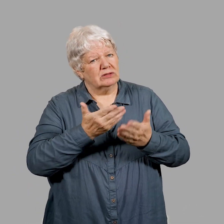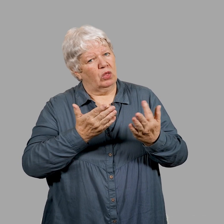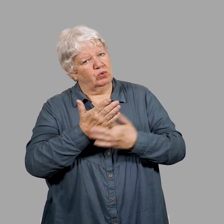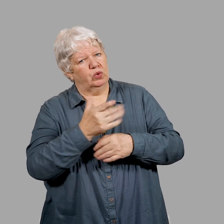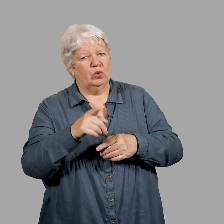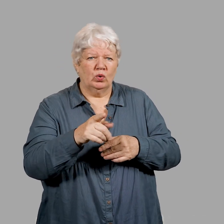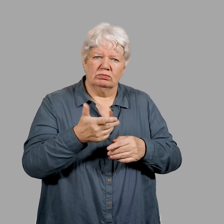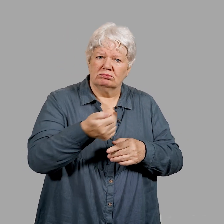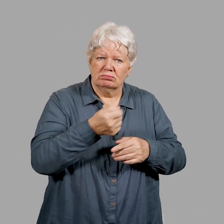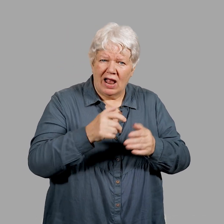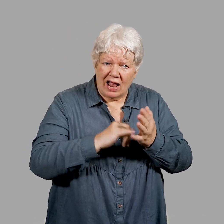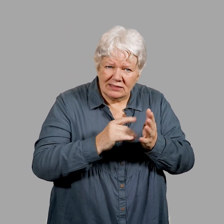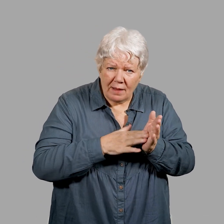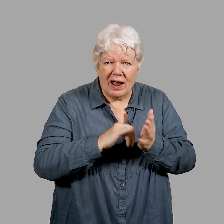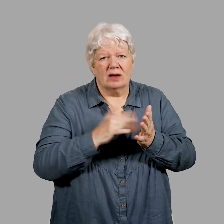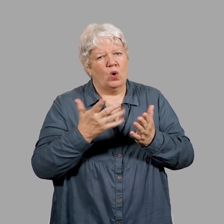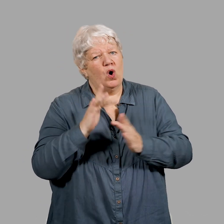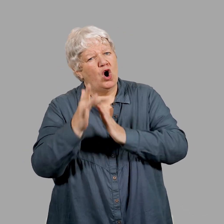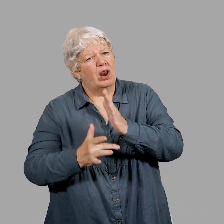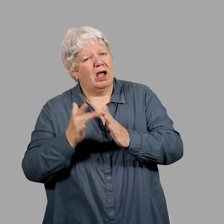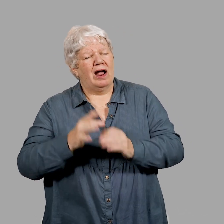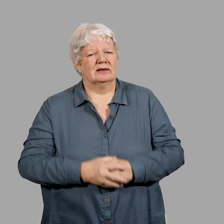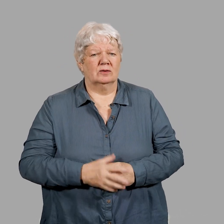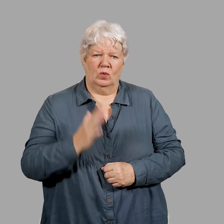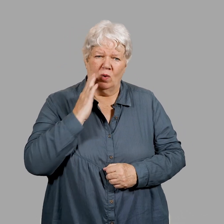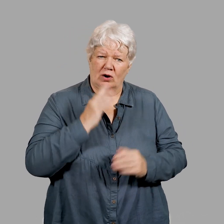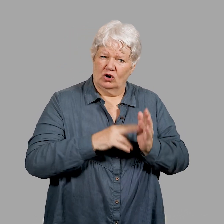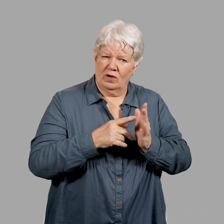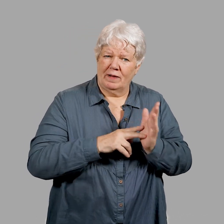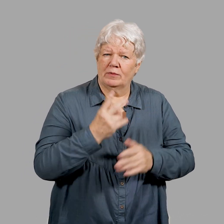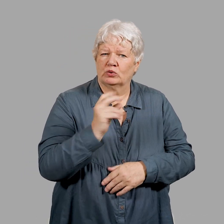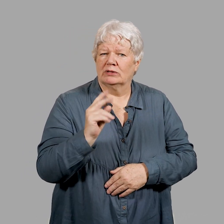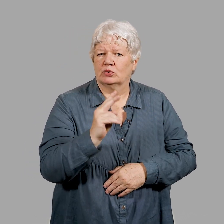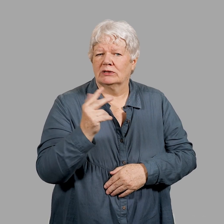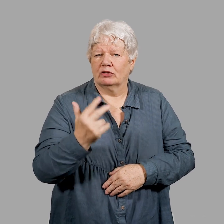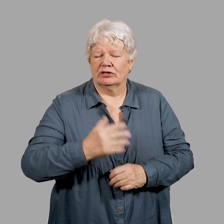due to SMS and online methods used. Date: November 2023